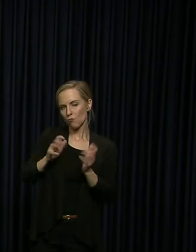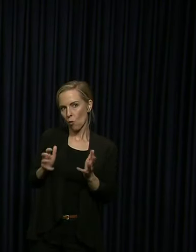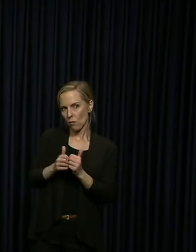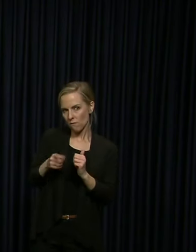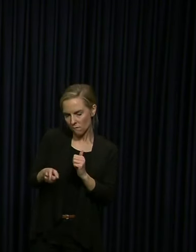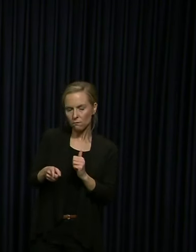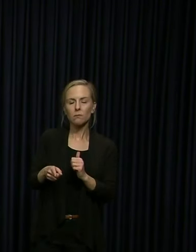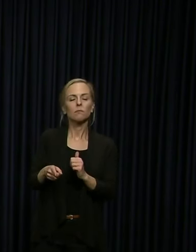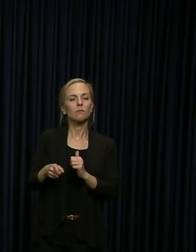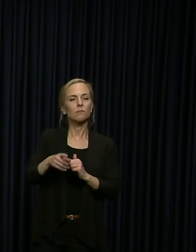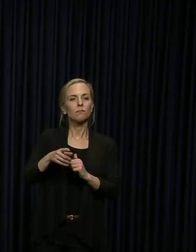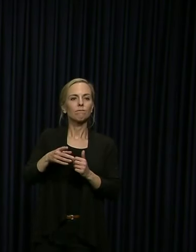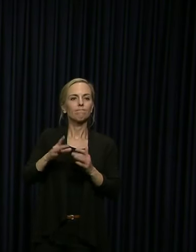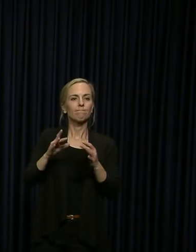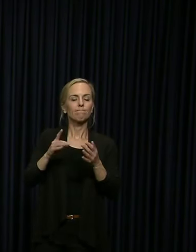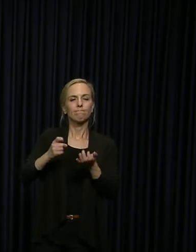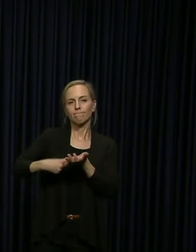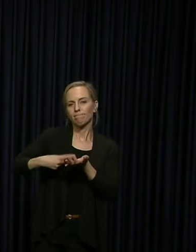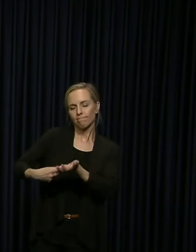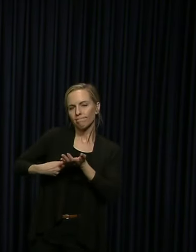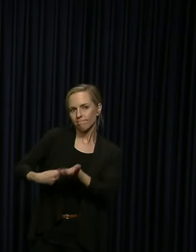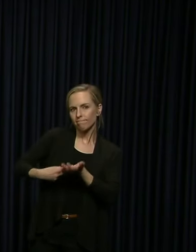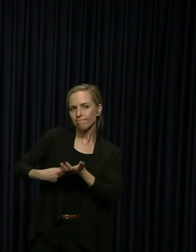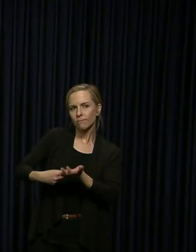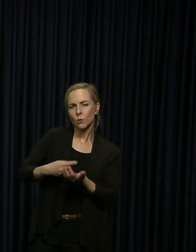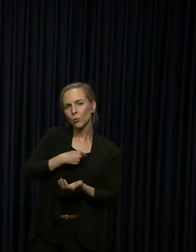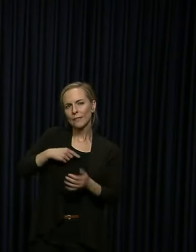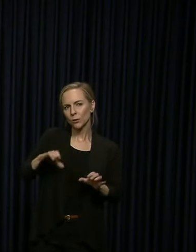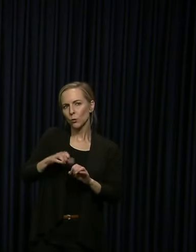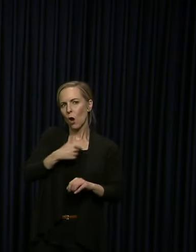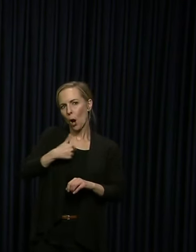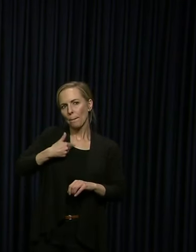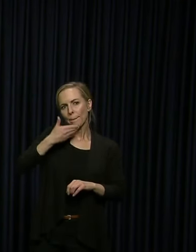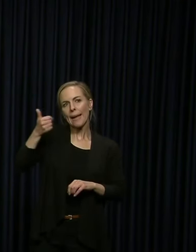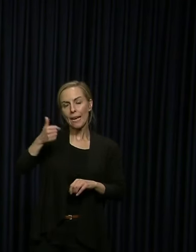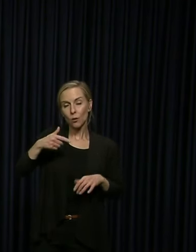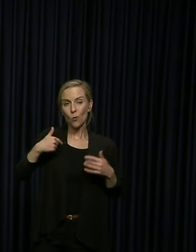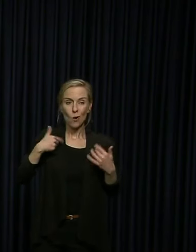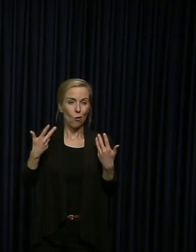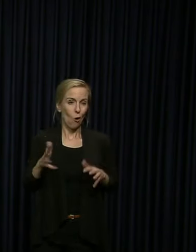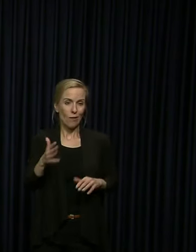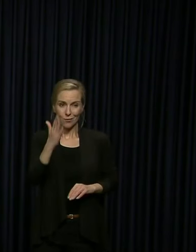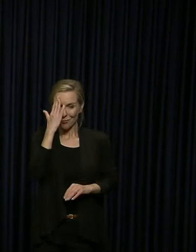FAMILY. THE SEC IS RECOVERING AT THE FACILITY WITH TWO DEDICATED